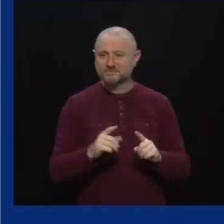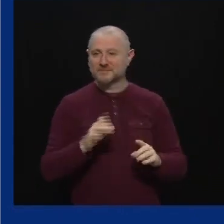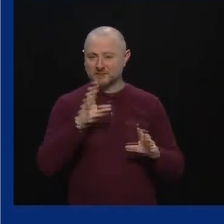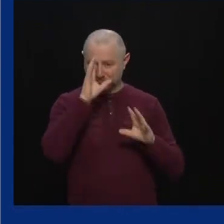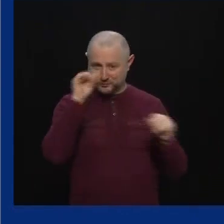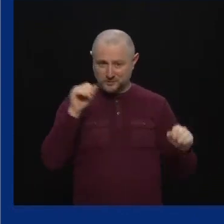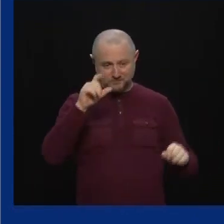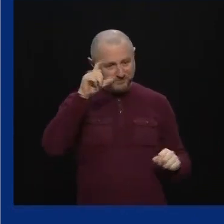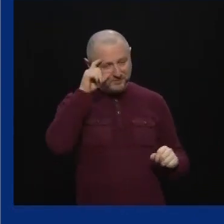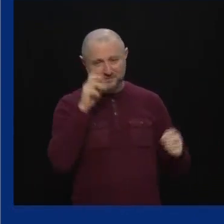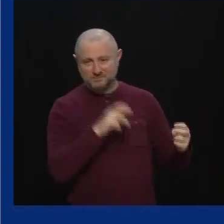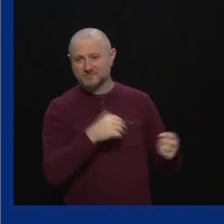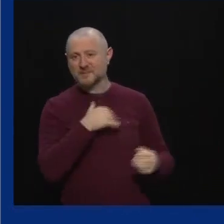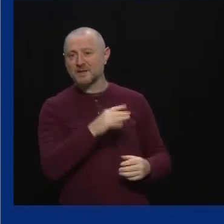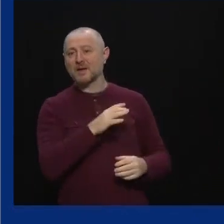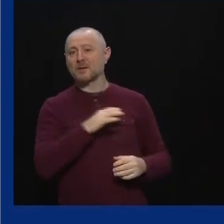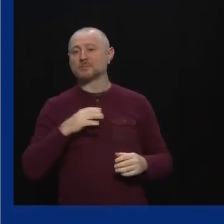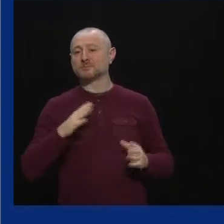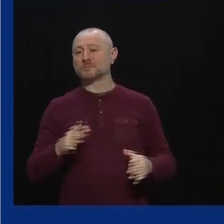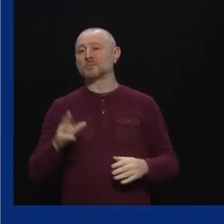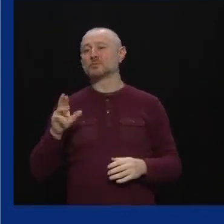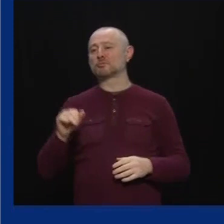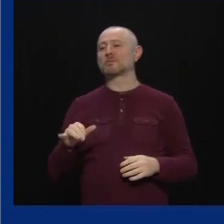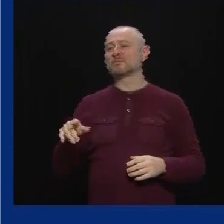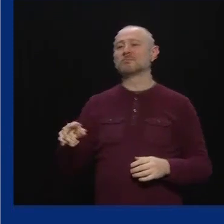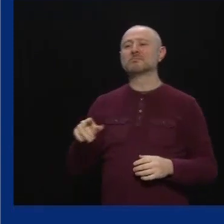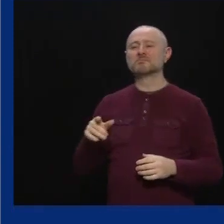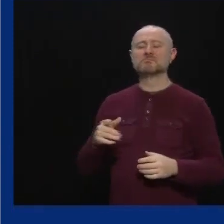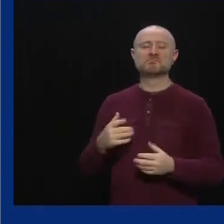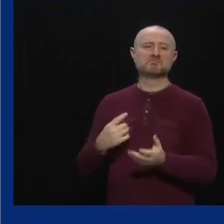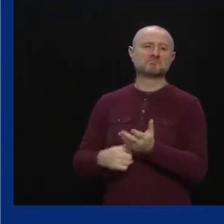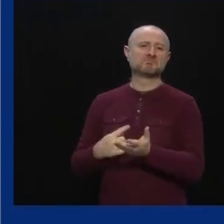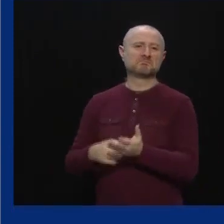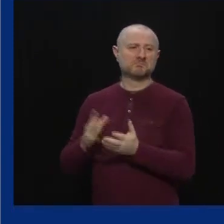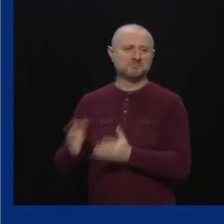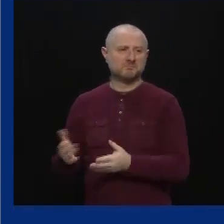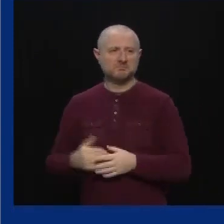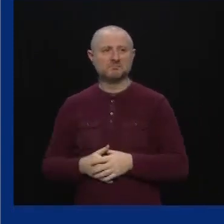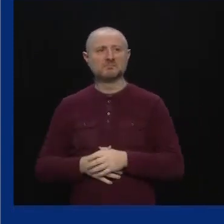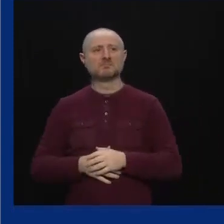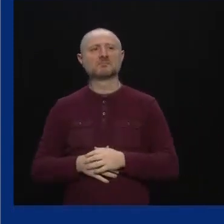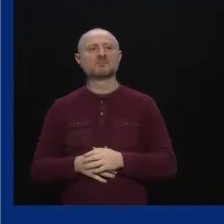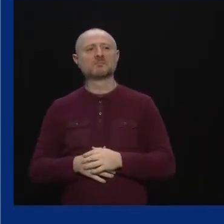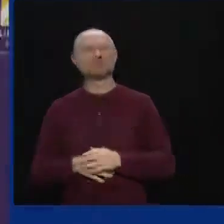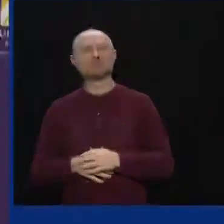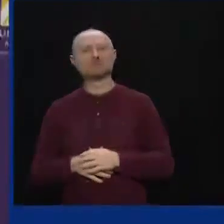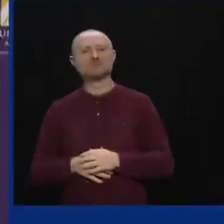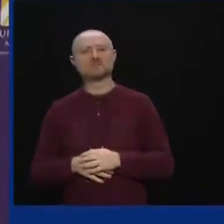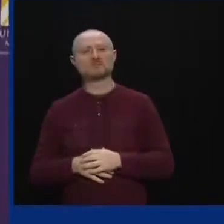CAN'T TAKE THREE HOURS TO TAKE SOMEONE TO AN URBAN AREA. THAT'S THE DYNAMIC WE'RE FIGHTING AGAINST, SO PRESIDENT